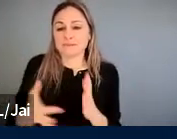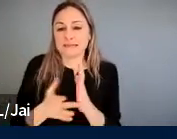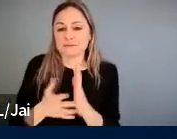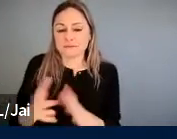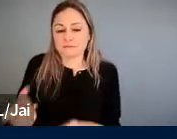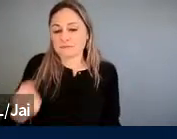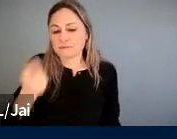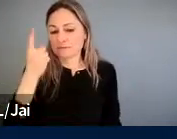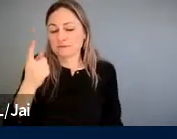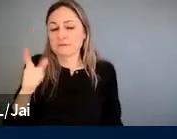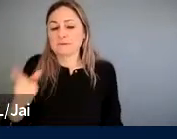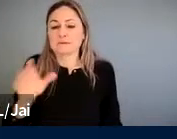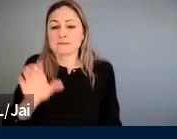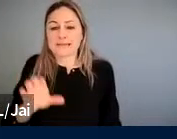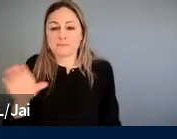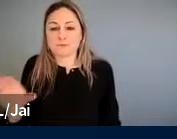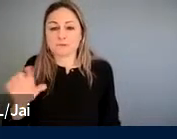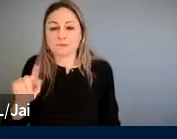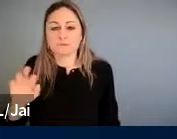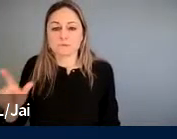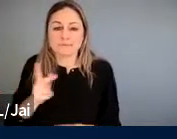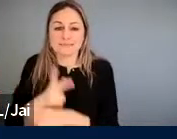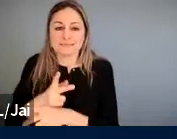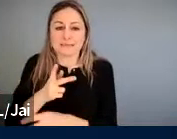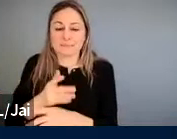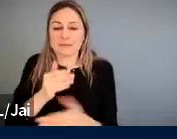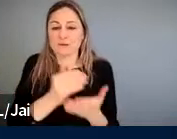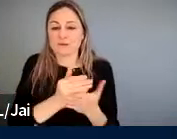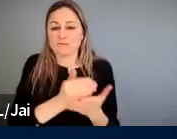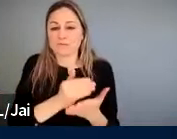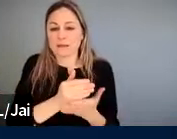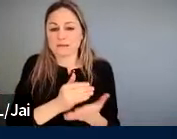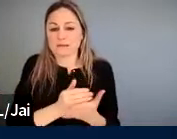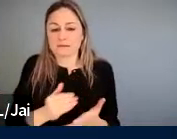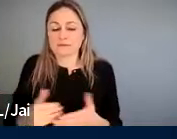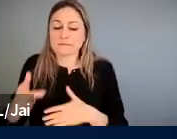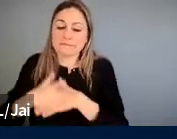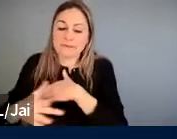your captioning tool is keeping a record if it's available to third party members and